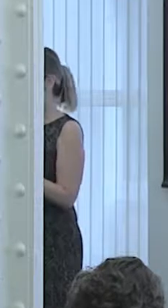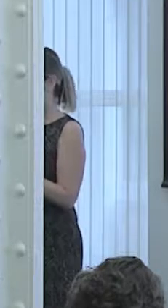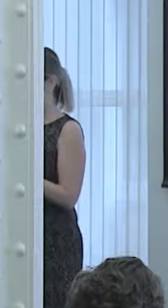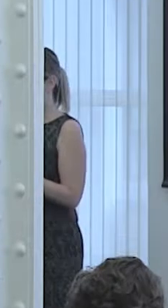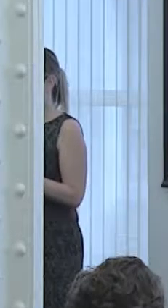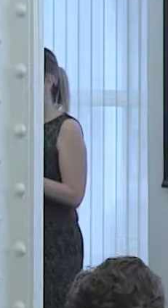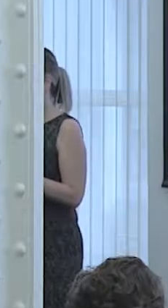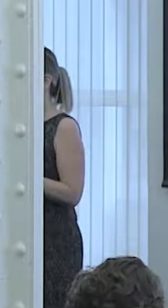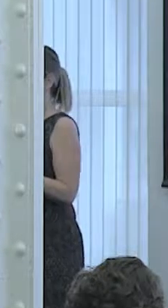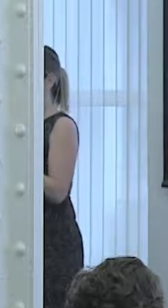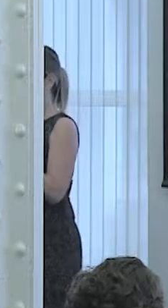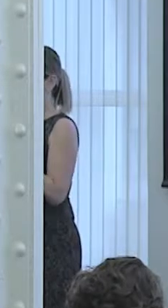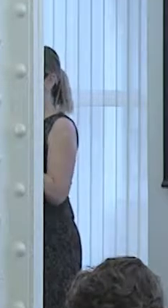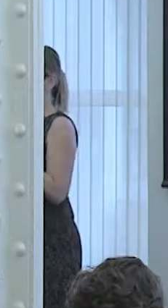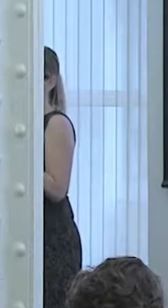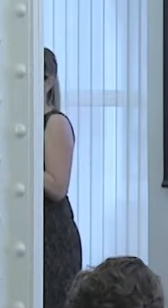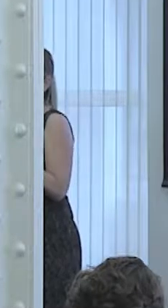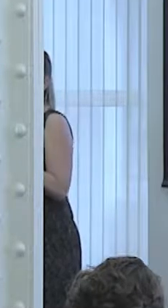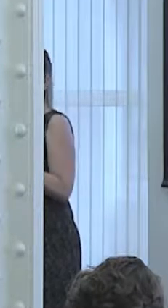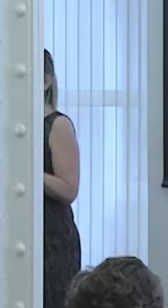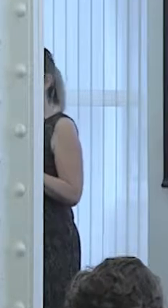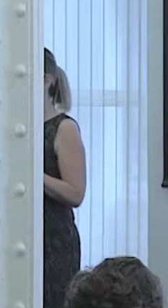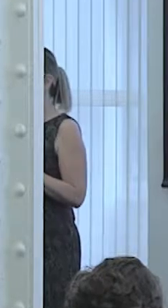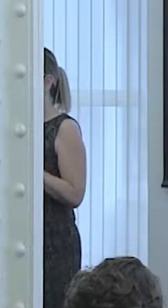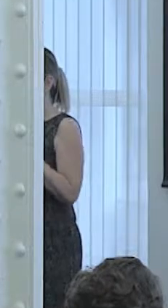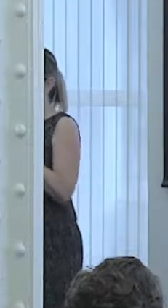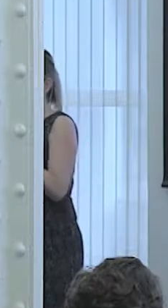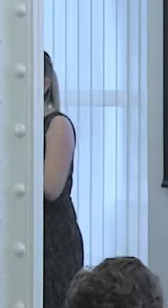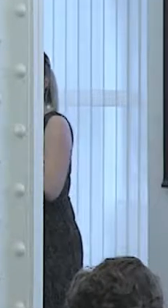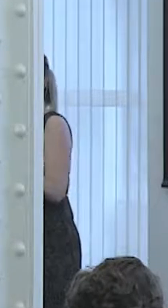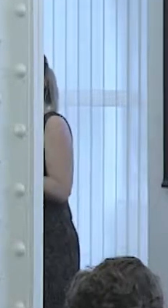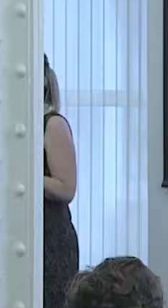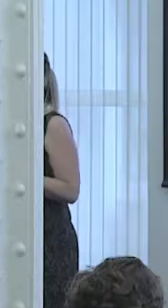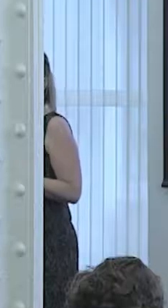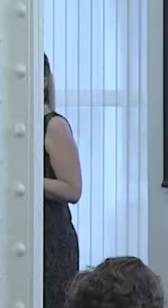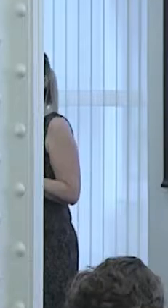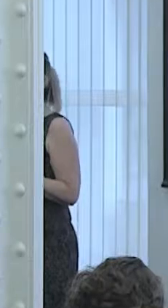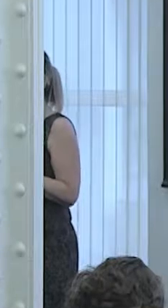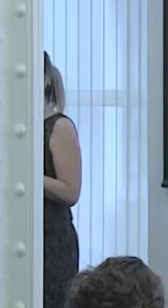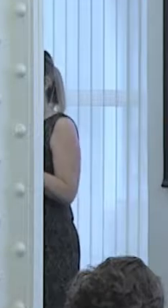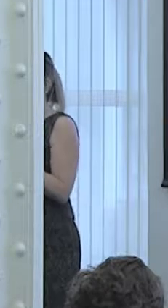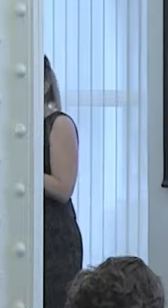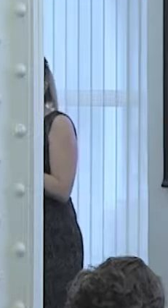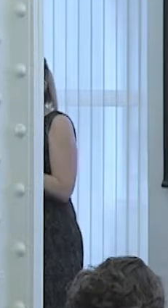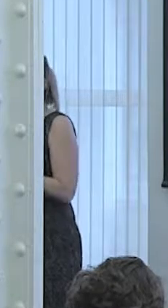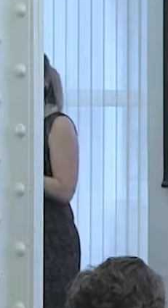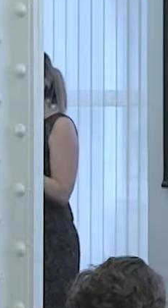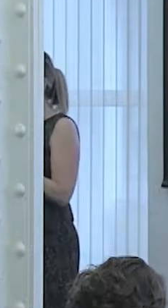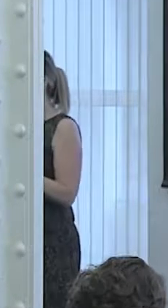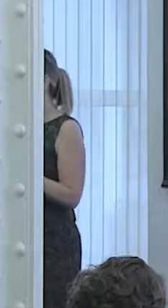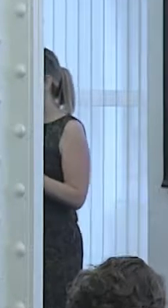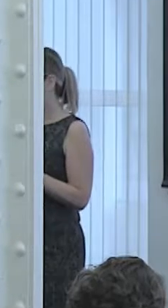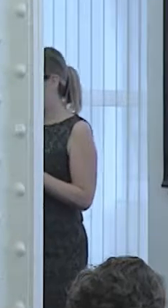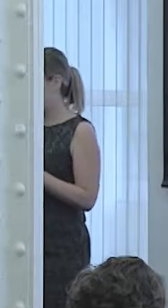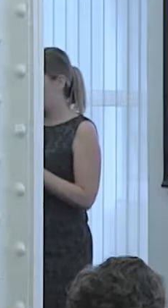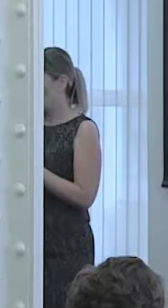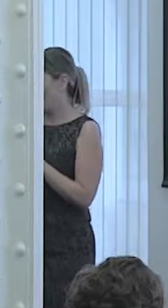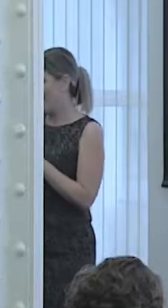and needing safer spaces and needing spaces with elevators, cheaper spaces with elevators are not going to be